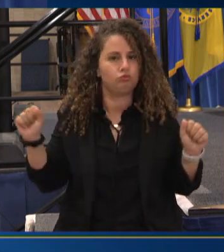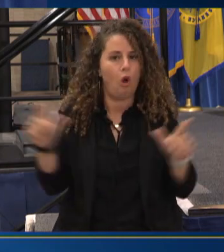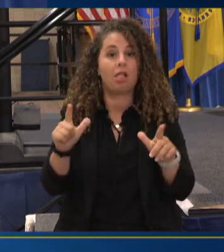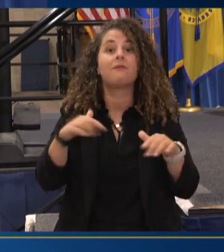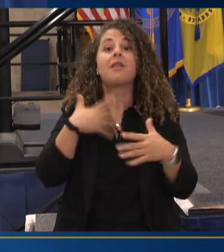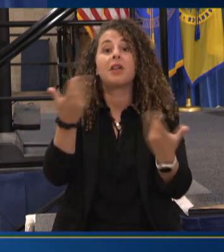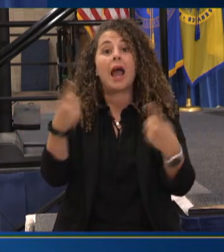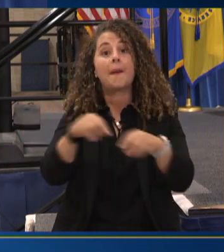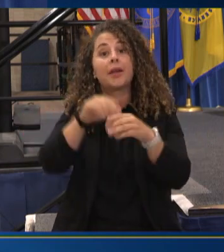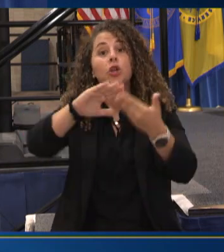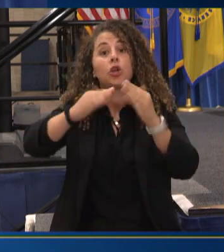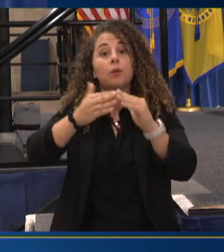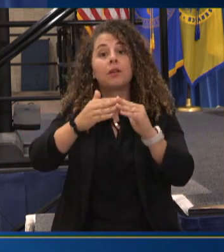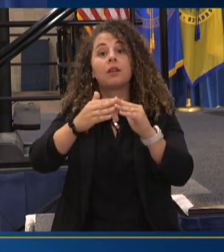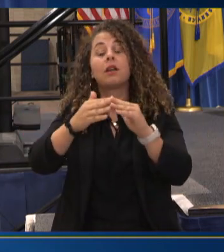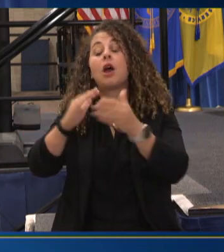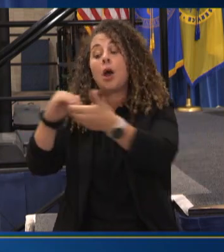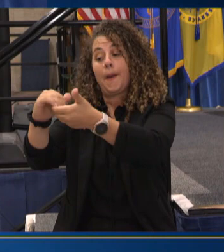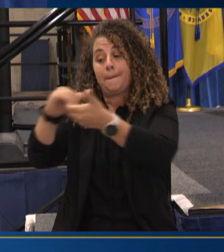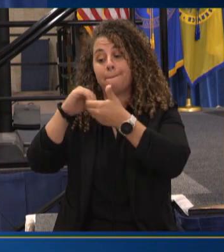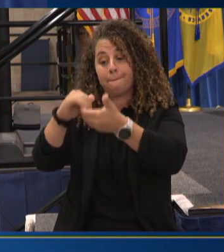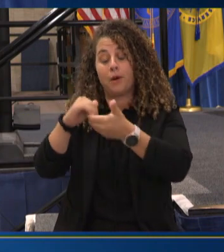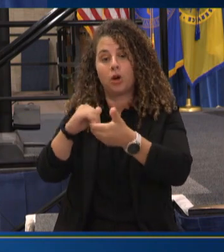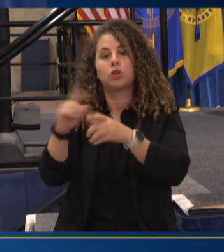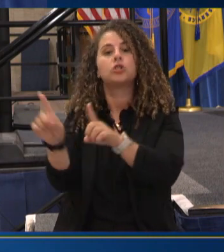our partners there also need to be a part of these conversations.